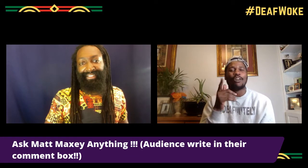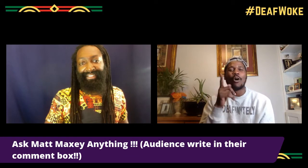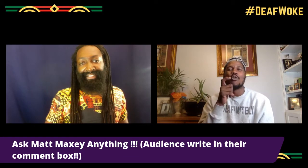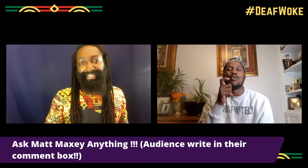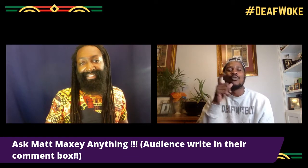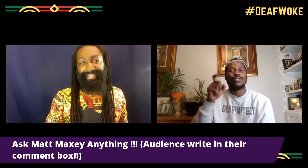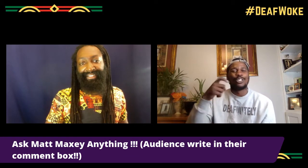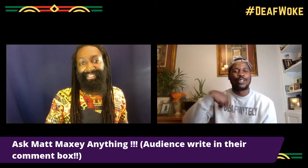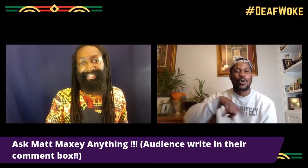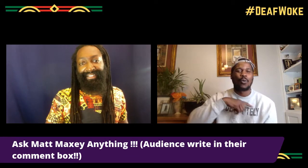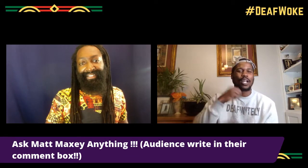I can recall.